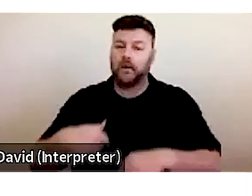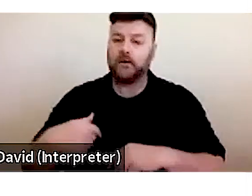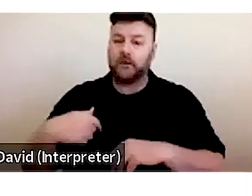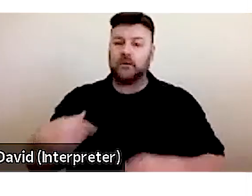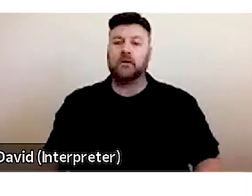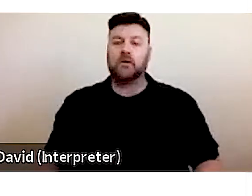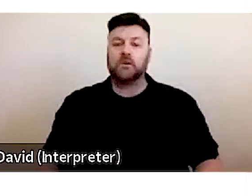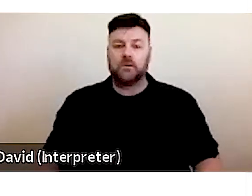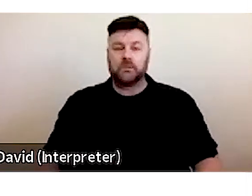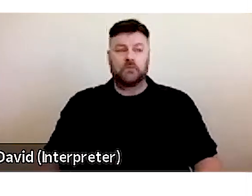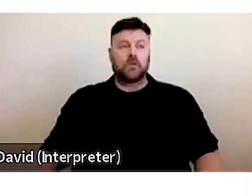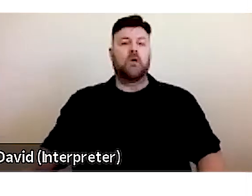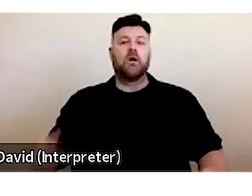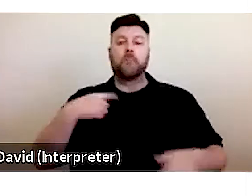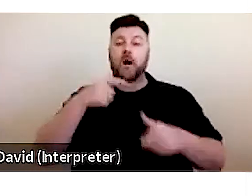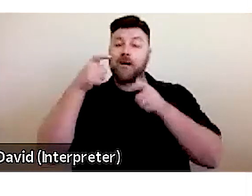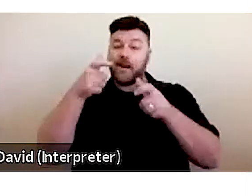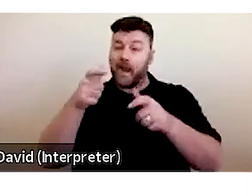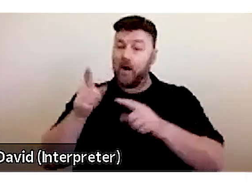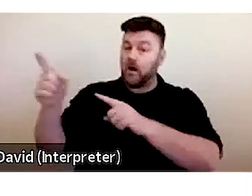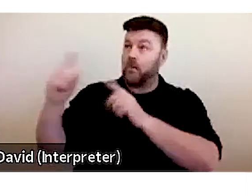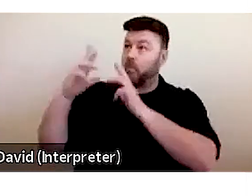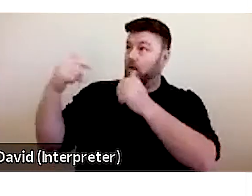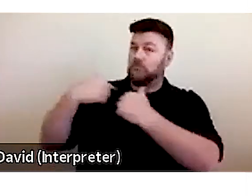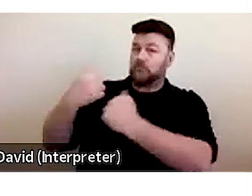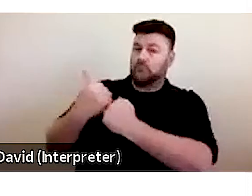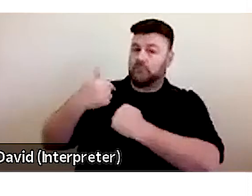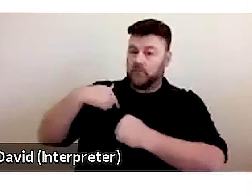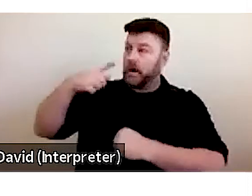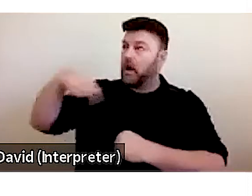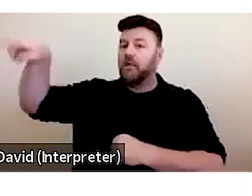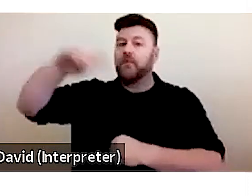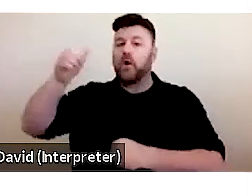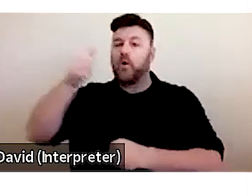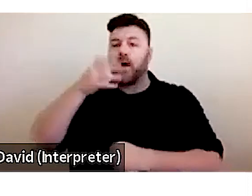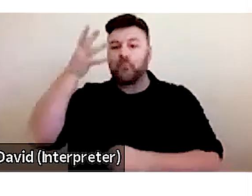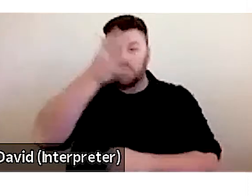because it's a cultural requirement.